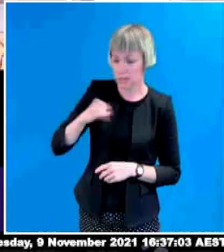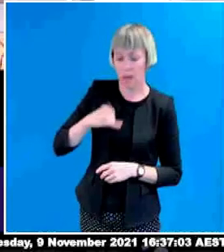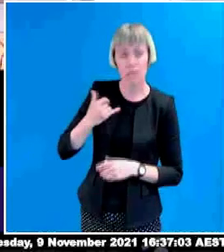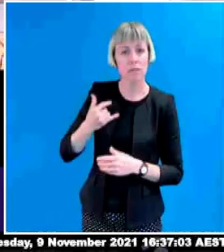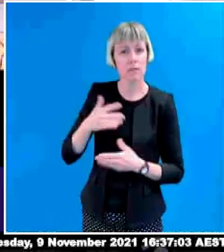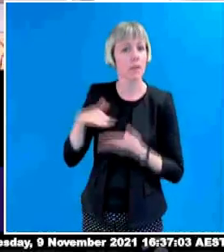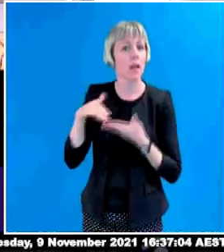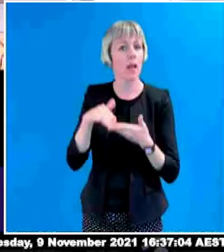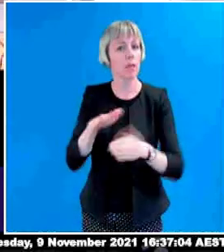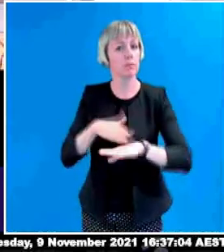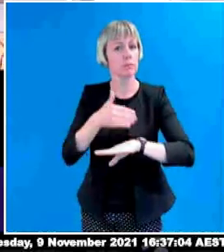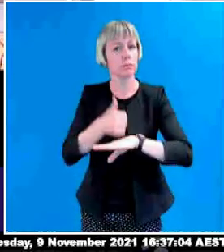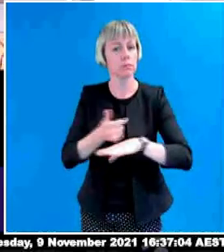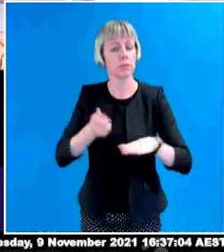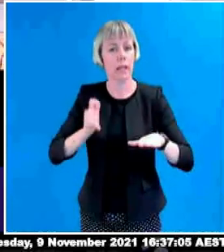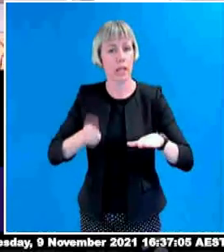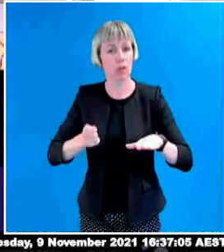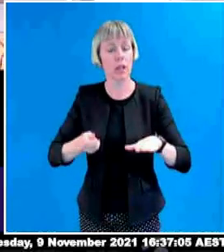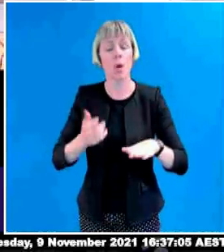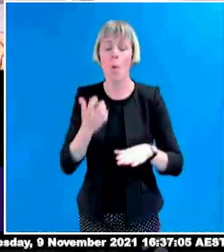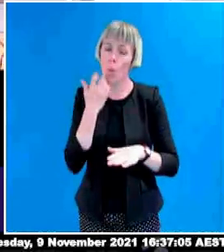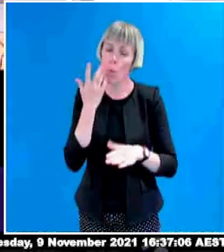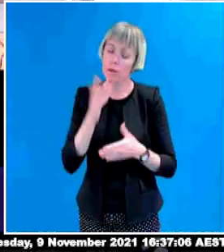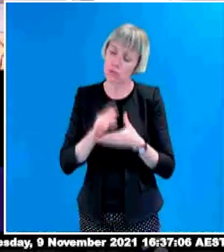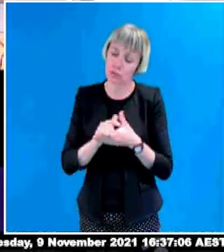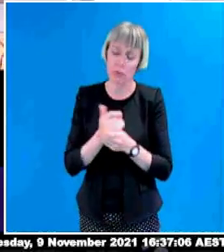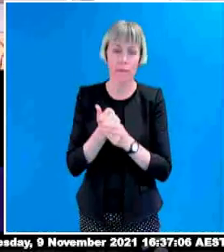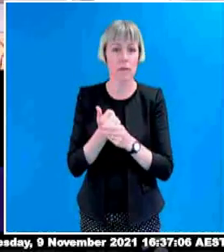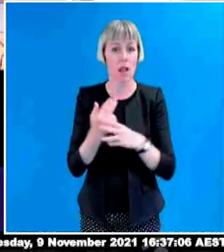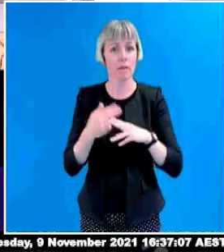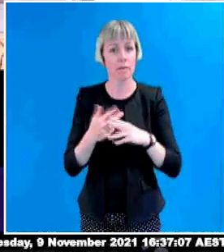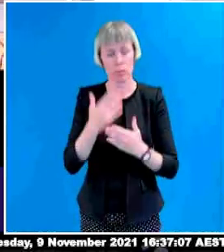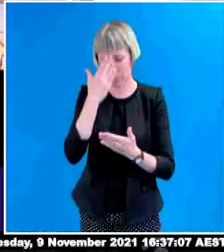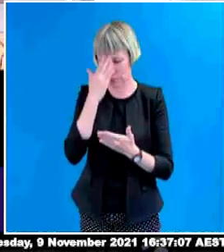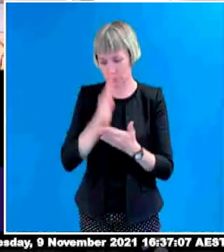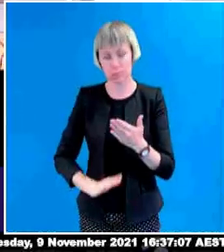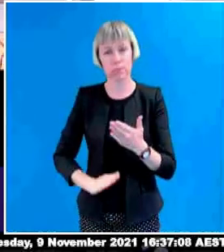this hearing, as always, we are extremely grateful to the expert work